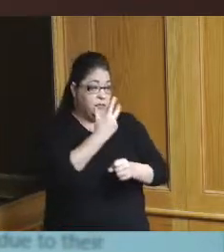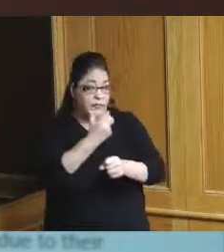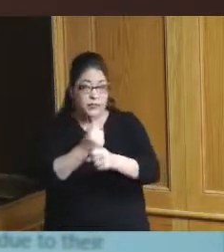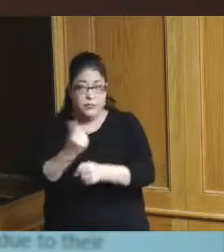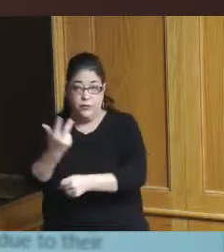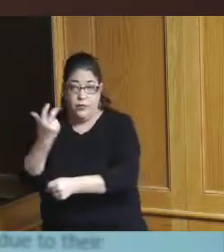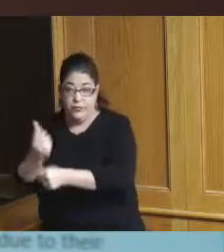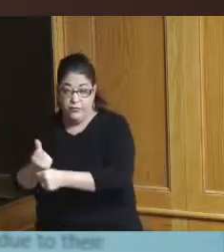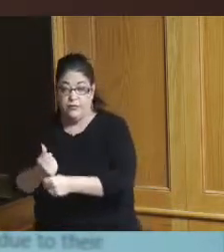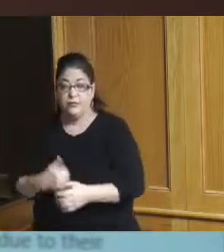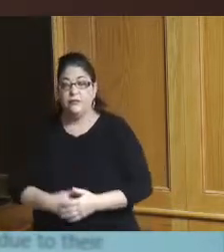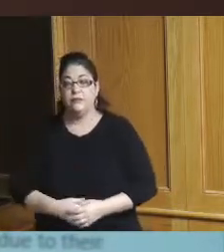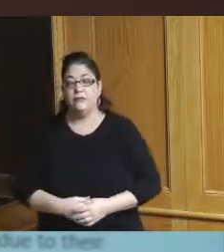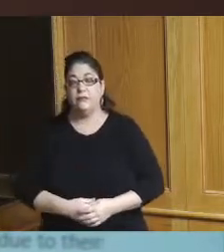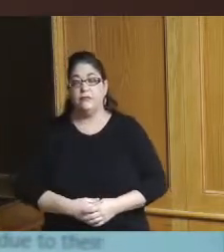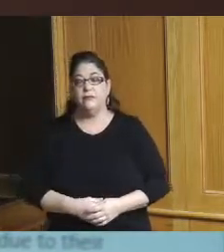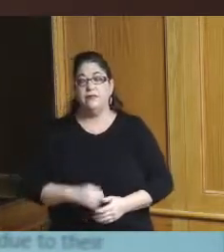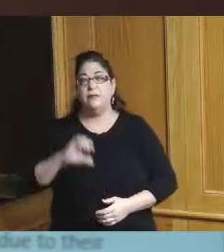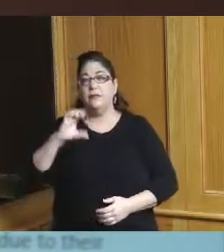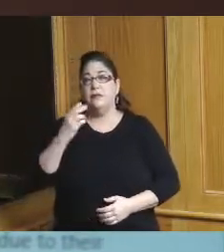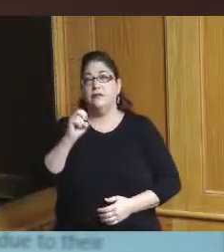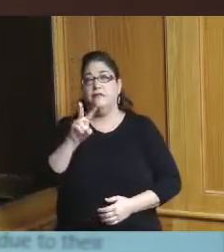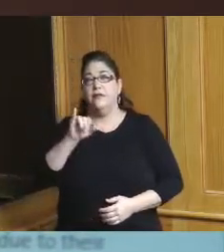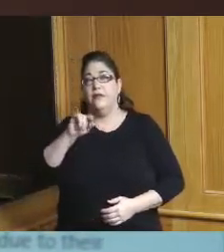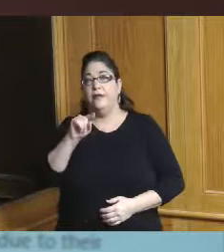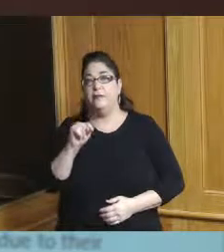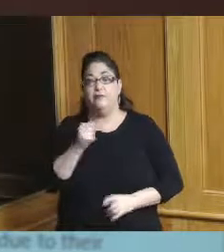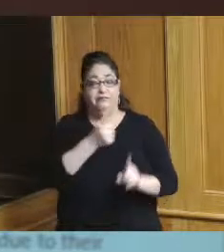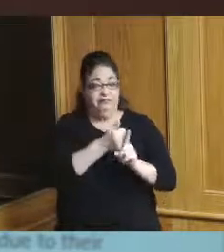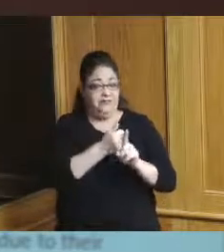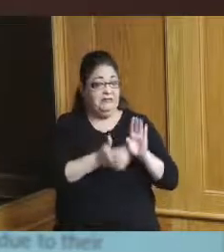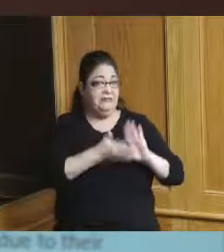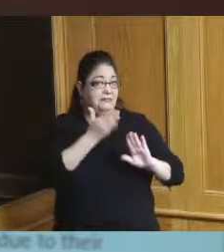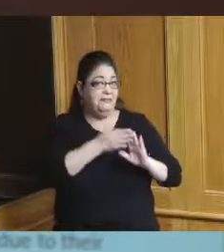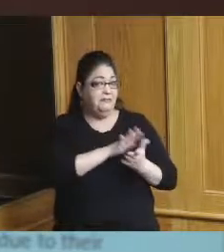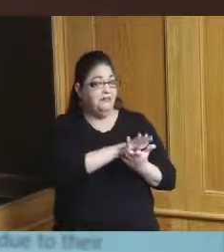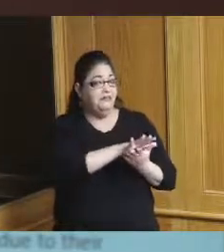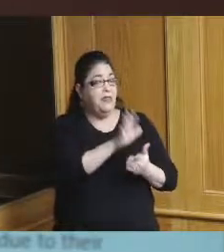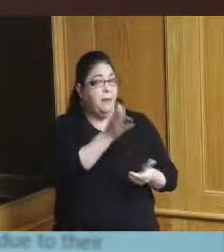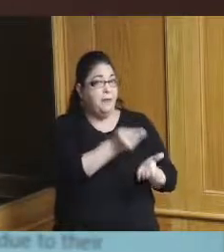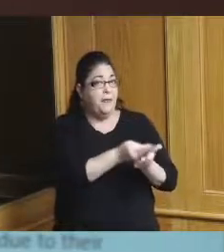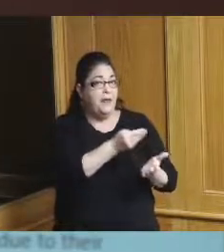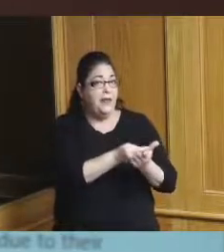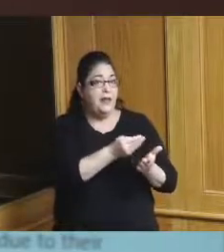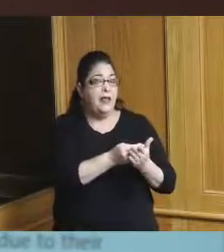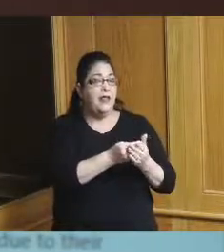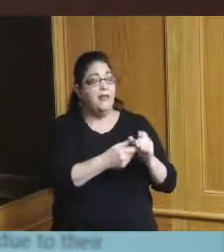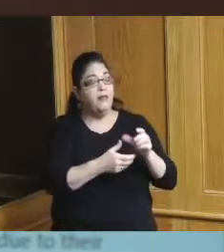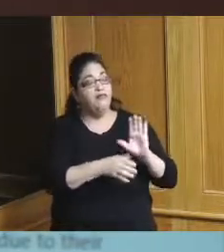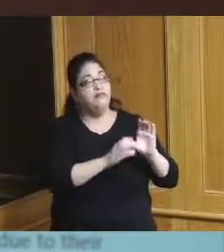how the city of Cheviot spent its money that they were allocated for about a little over a